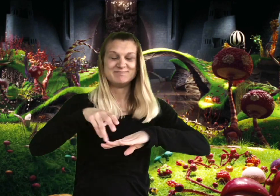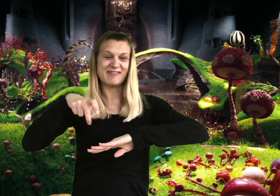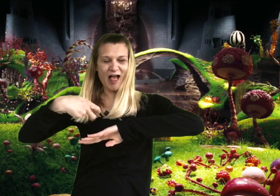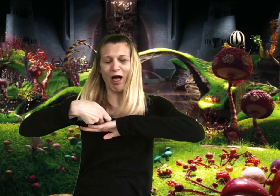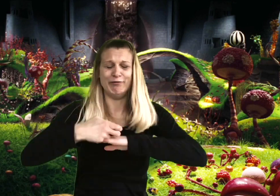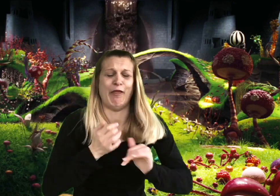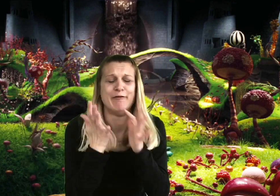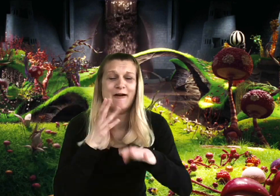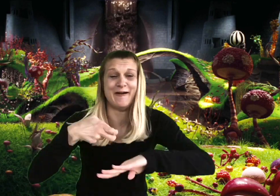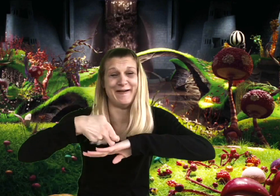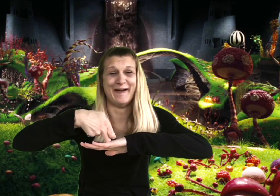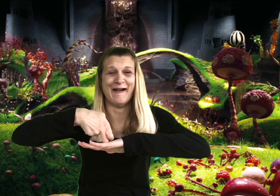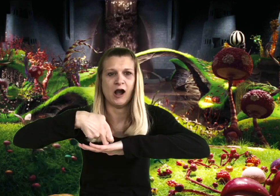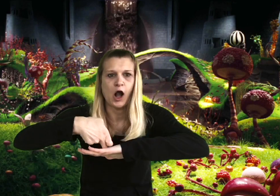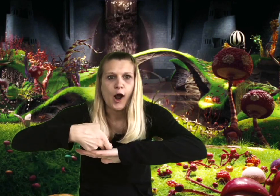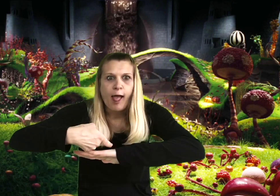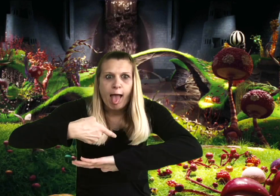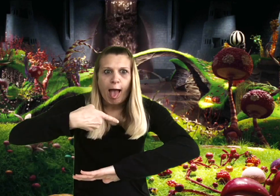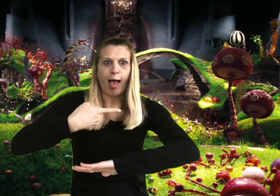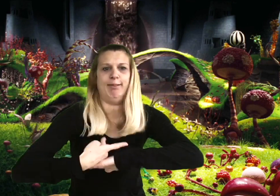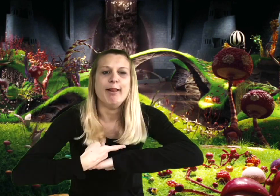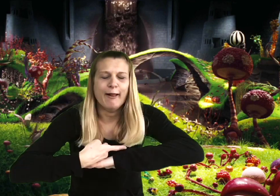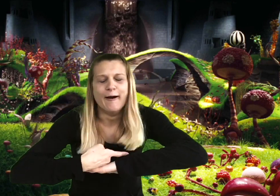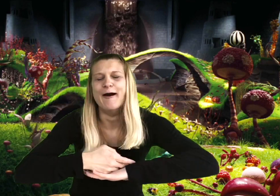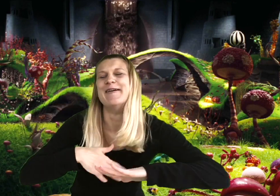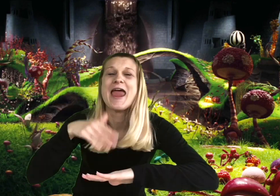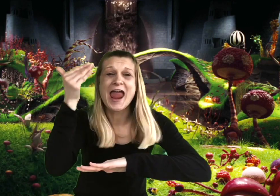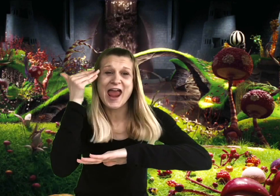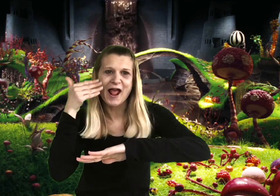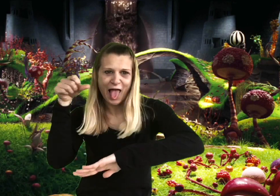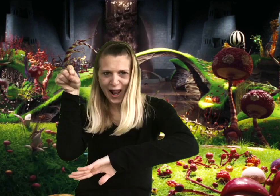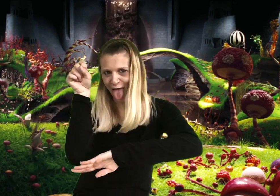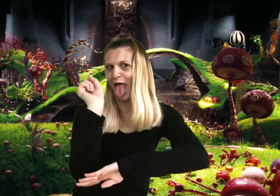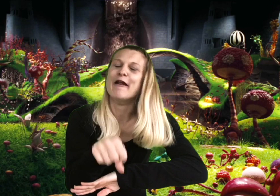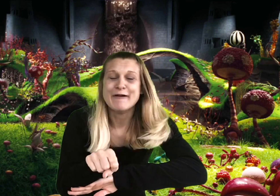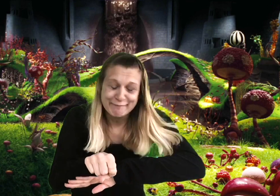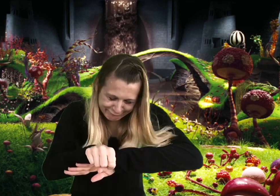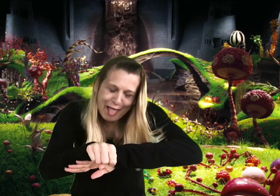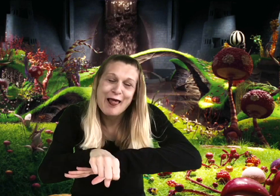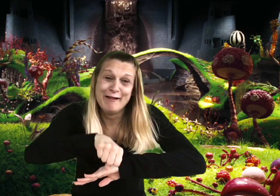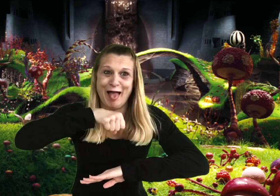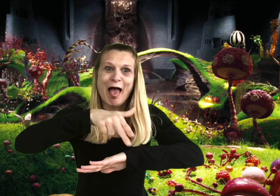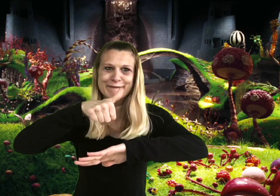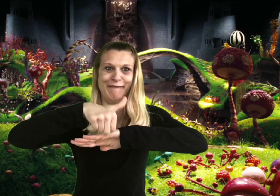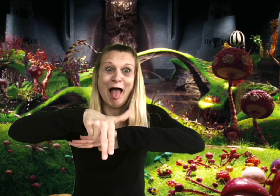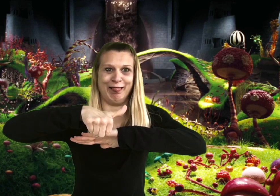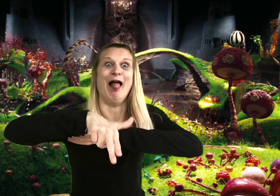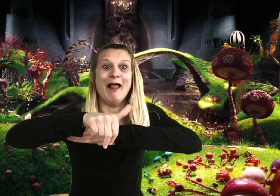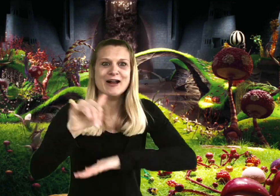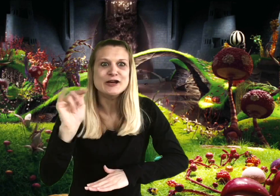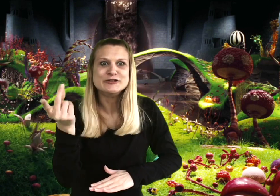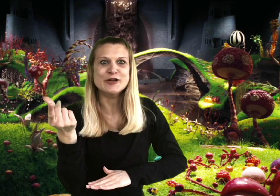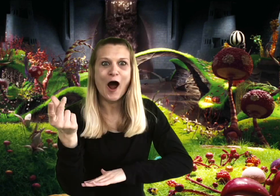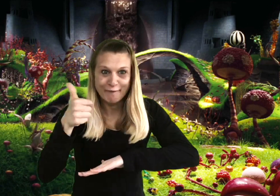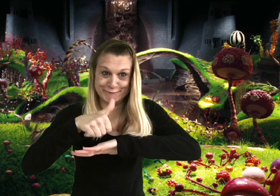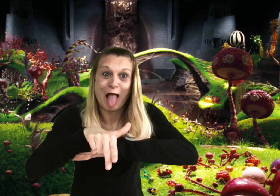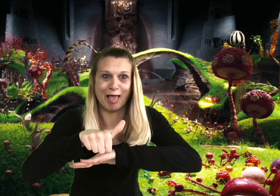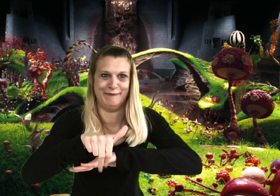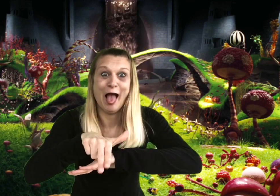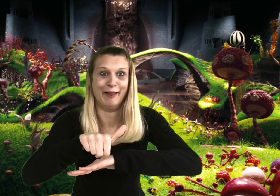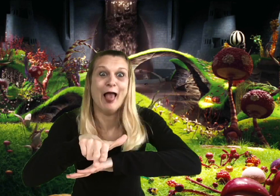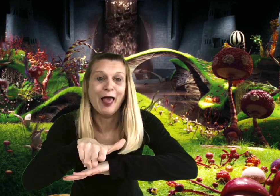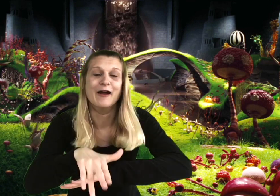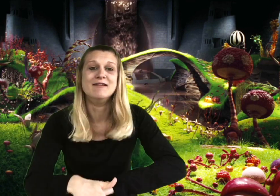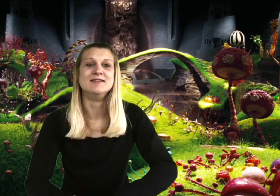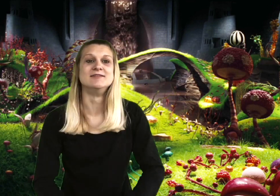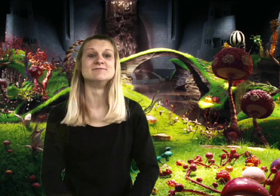He was now lying full length on the ground with his head far out over the river, lapping up the chocolate like a dog.